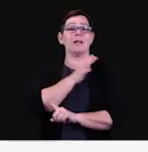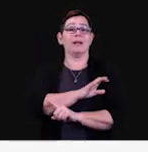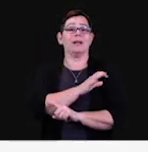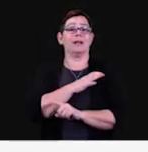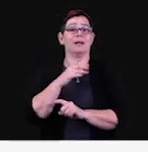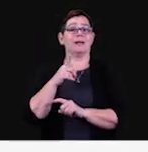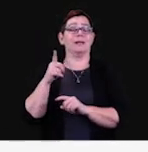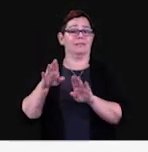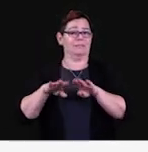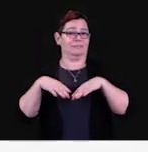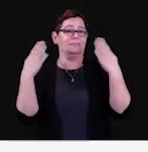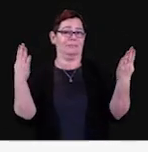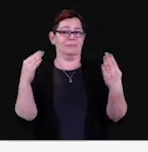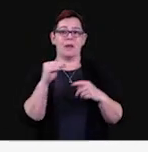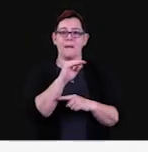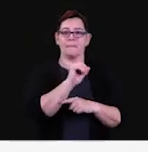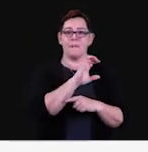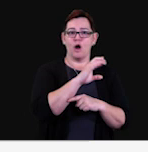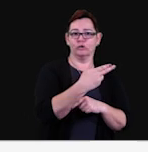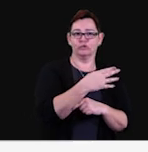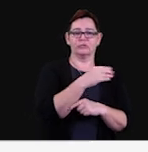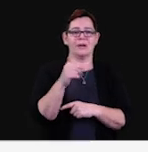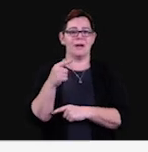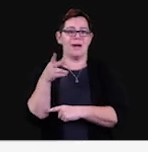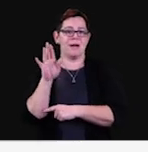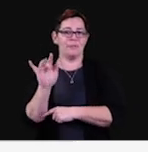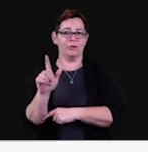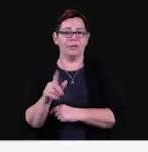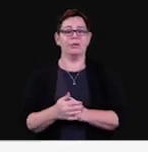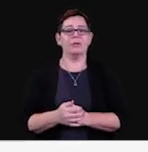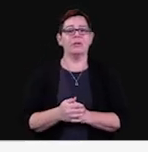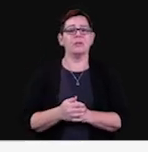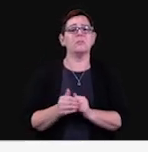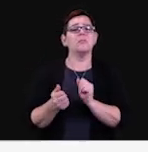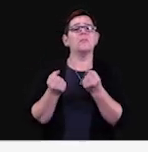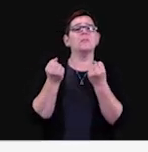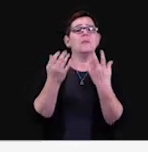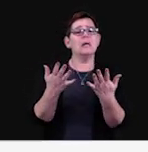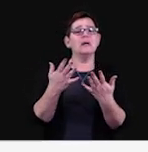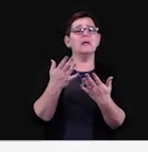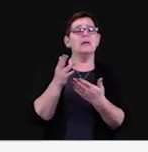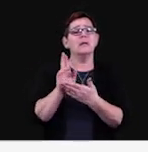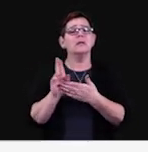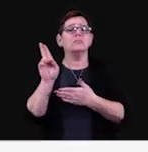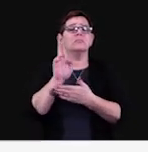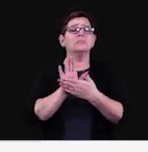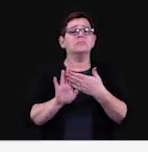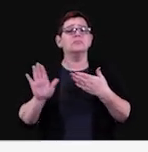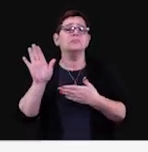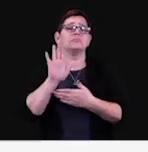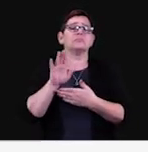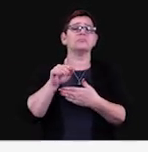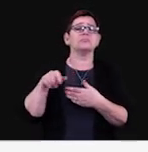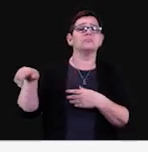Many secondary and post-secondary institutions across Canada already host their own clinics.